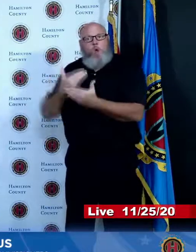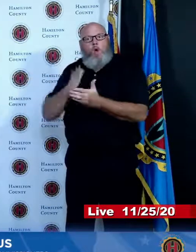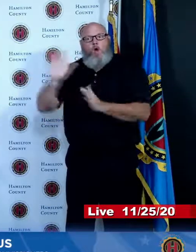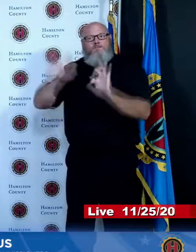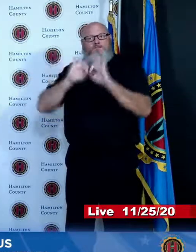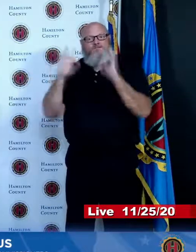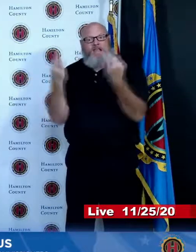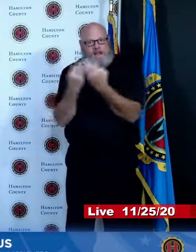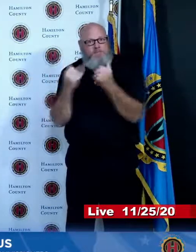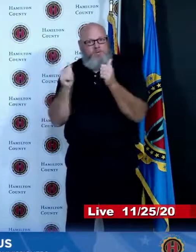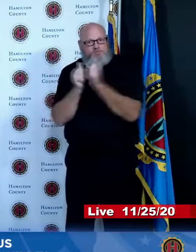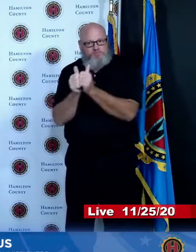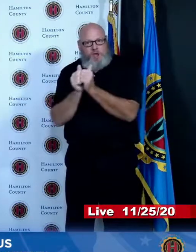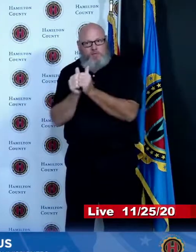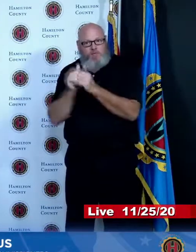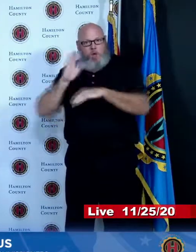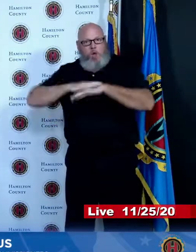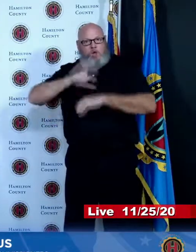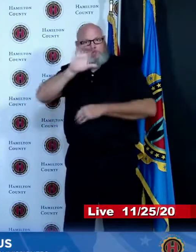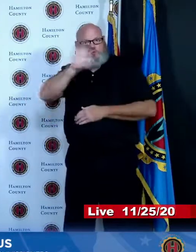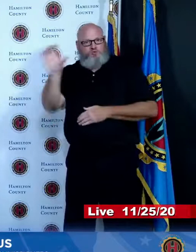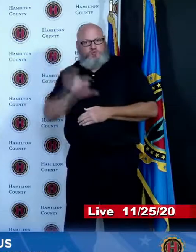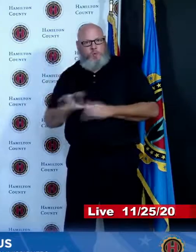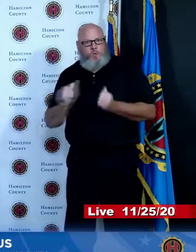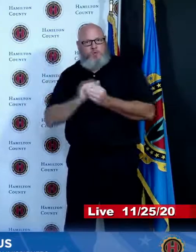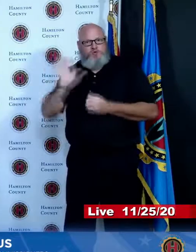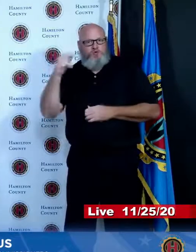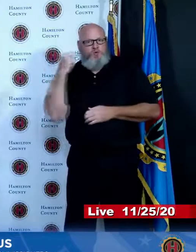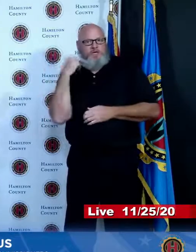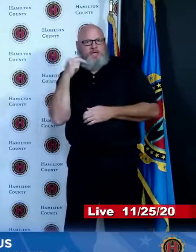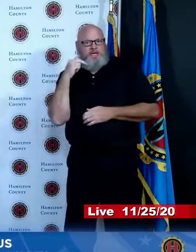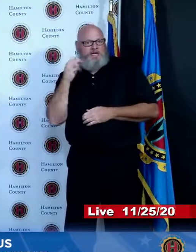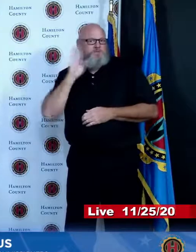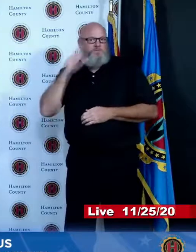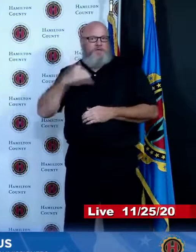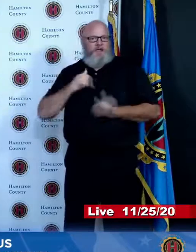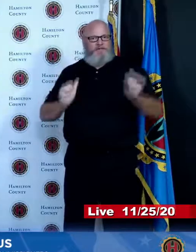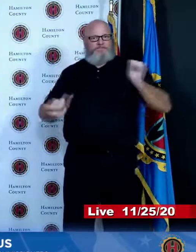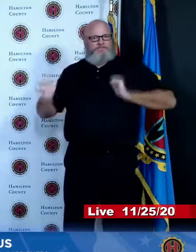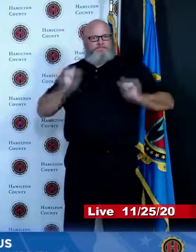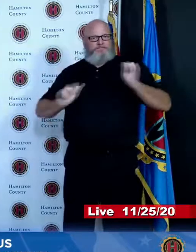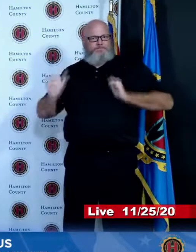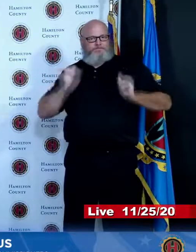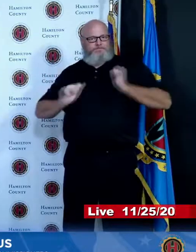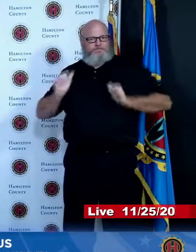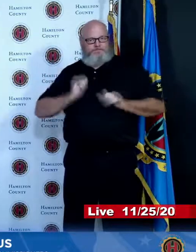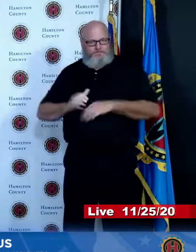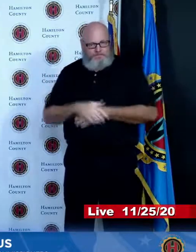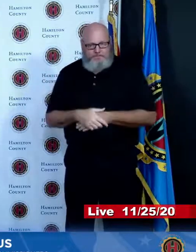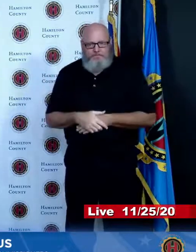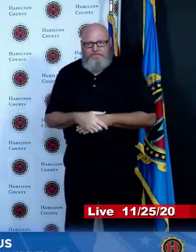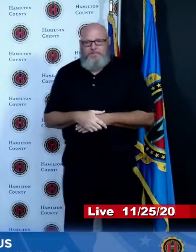my assistant Fatima Ba is keeping her gathering small it'll be her husband and two kids and